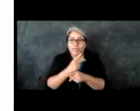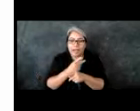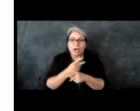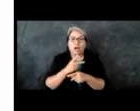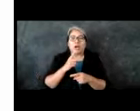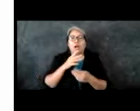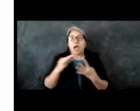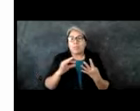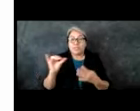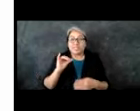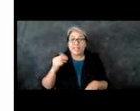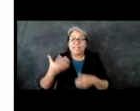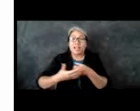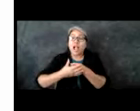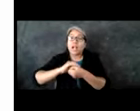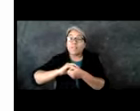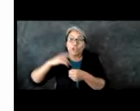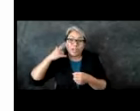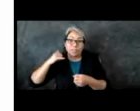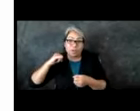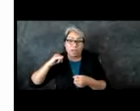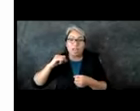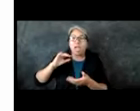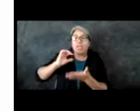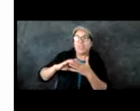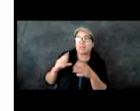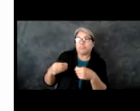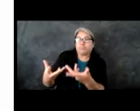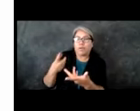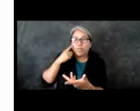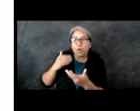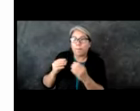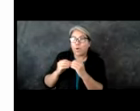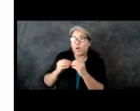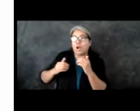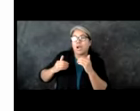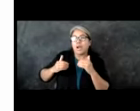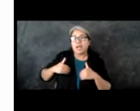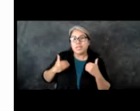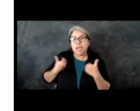parity between the other Medi-Cal programs or other